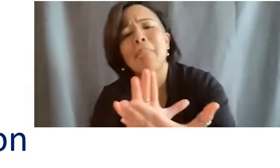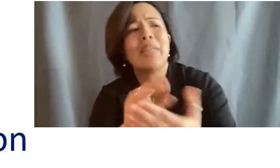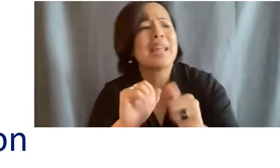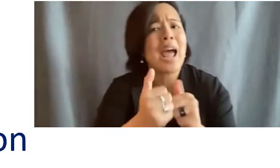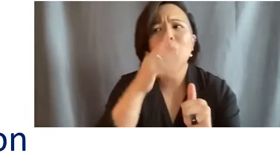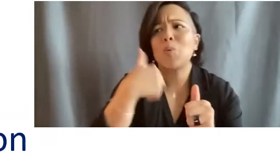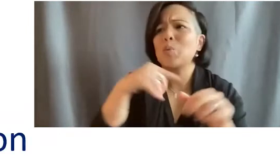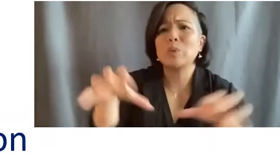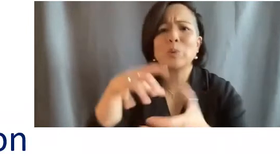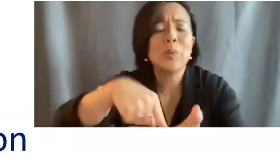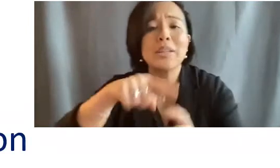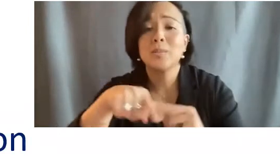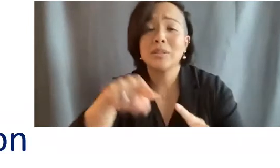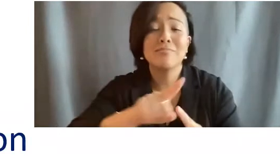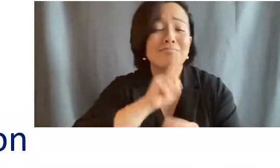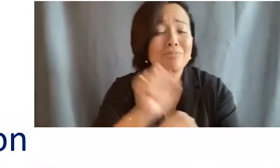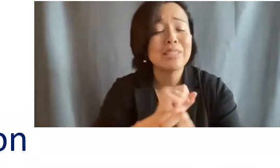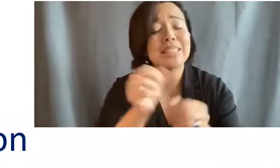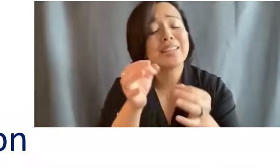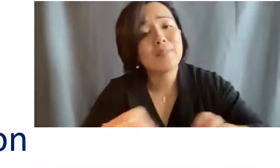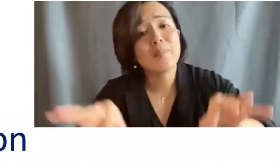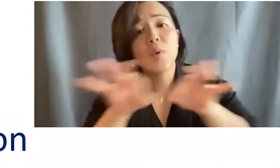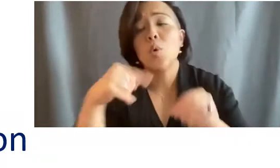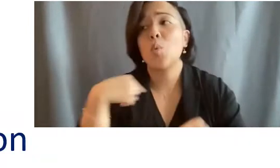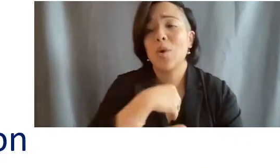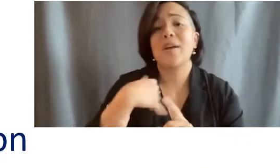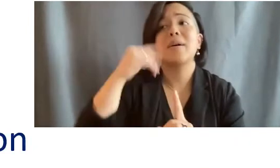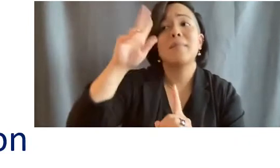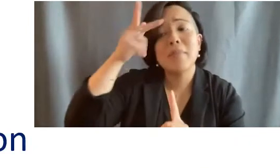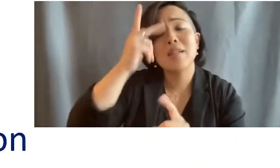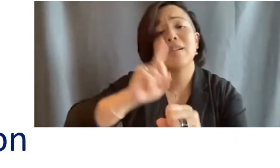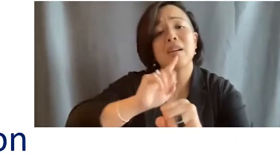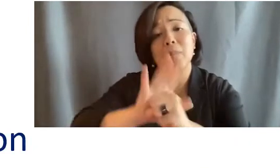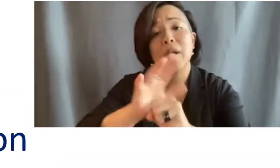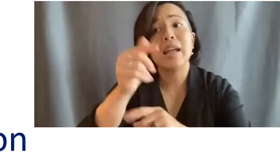And we have a political commitment at a G7 presidency level to do this.